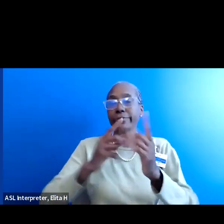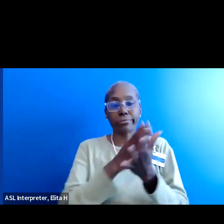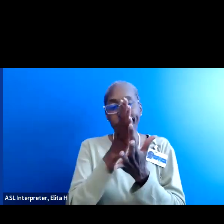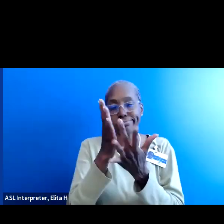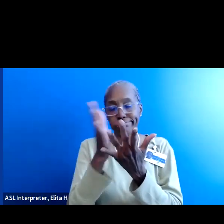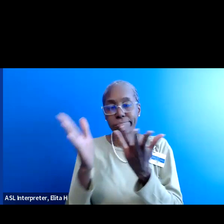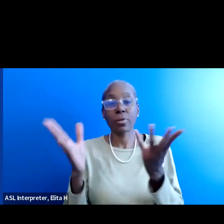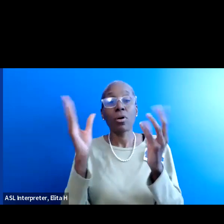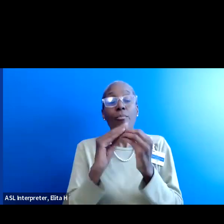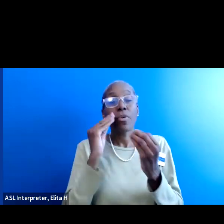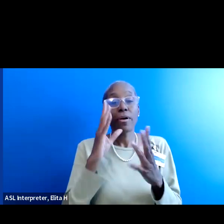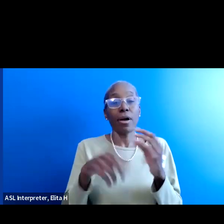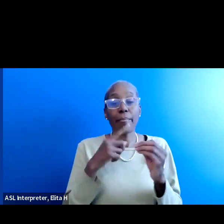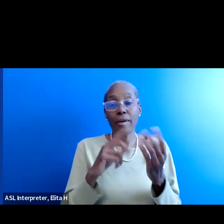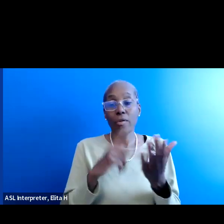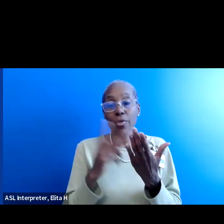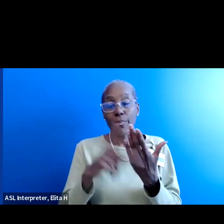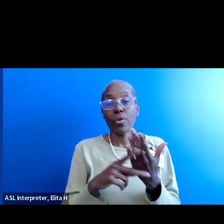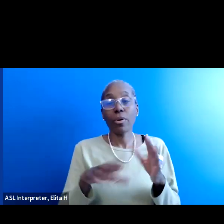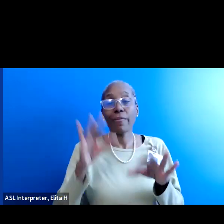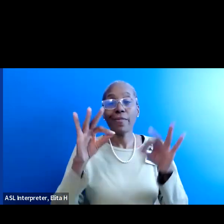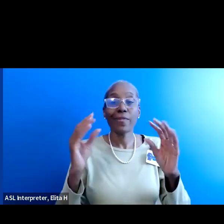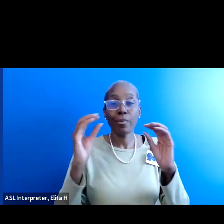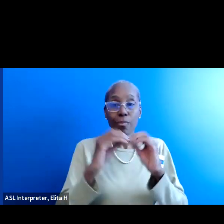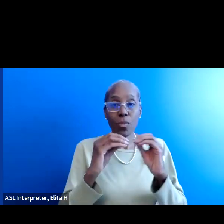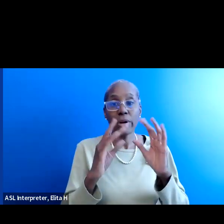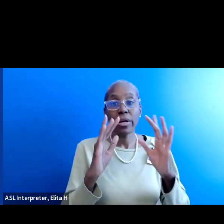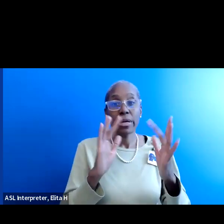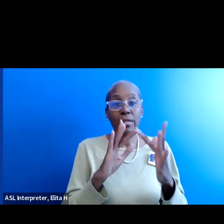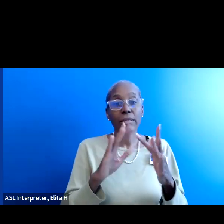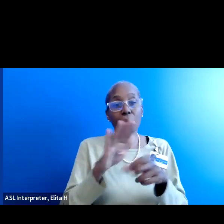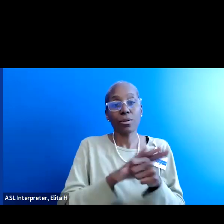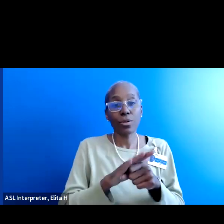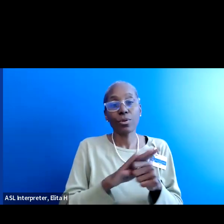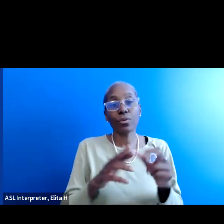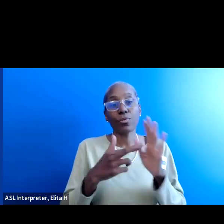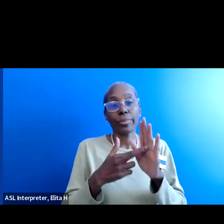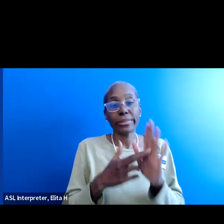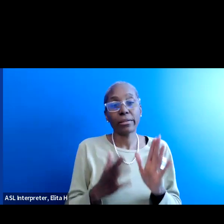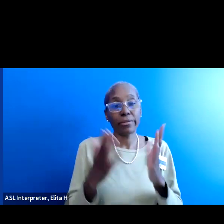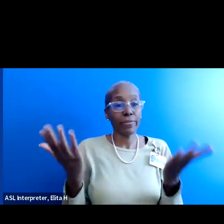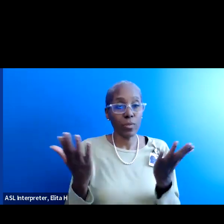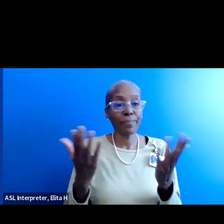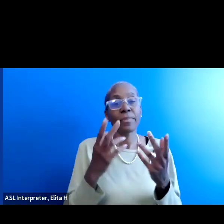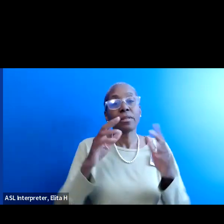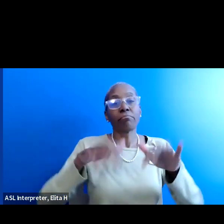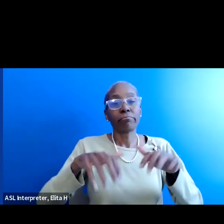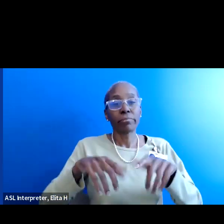To get more information about the program or find out how to contact your local representative, you can visit this URL here.